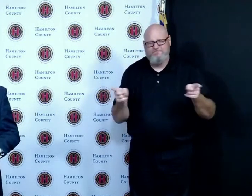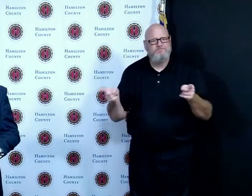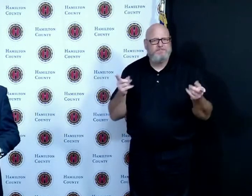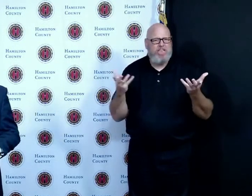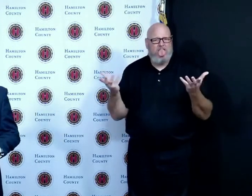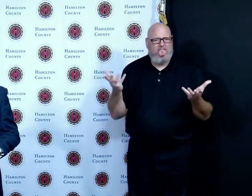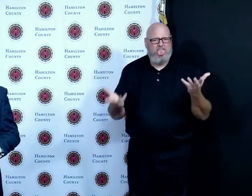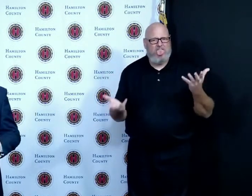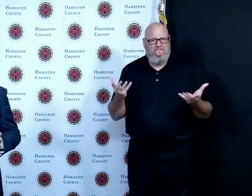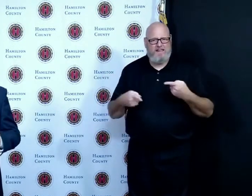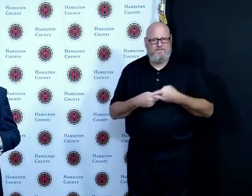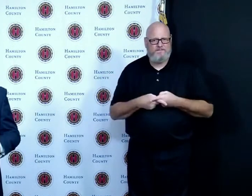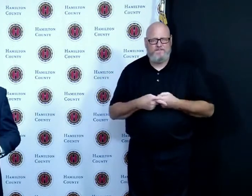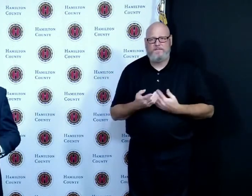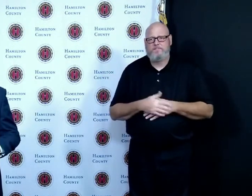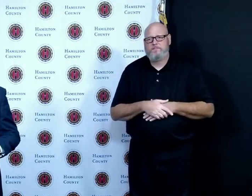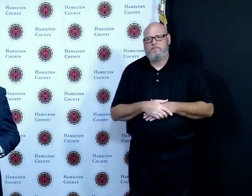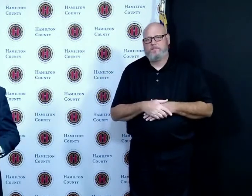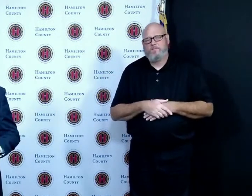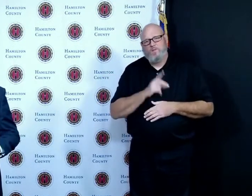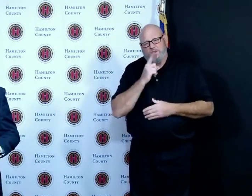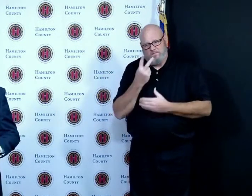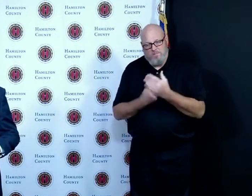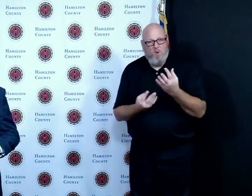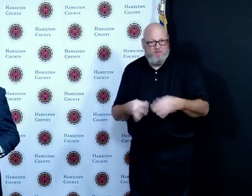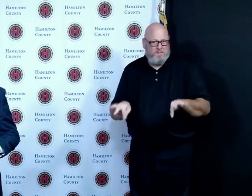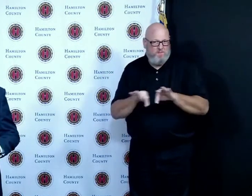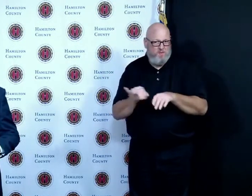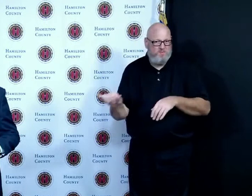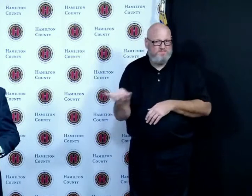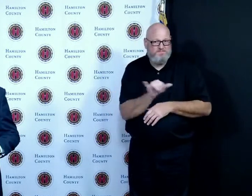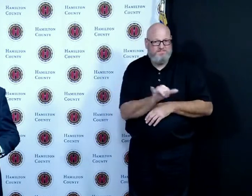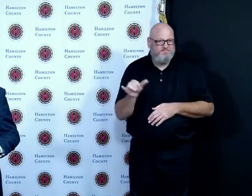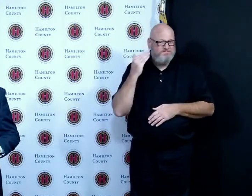so the Ohio Department of Health is monitoring for any variants and we have not yet found those